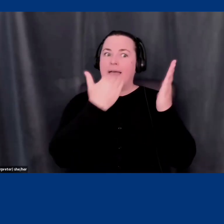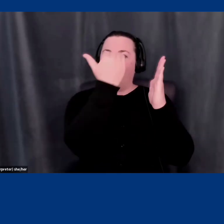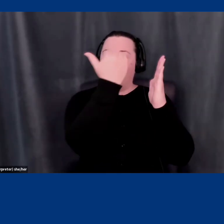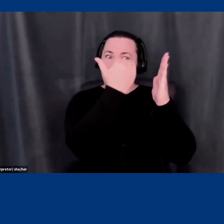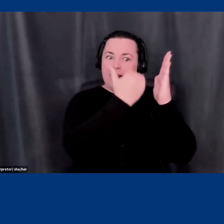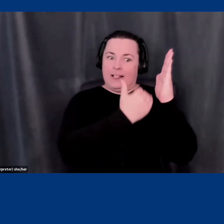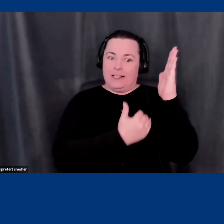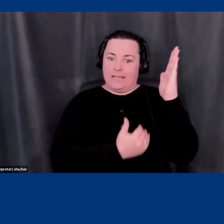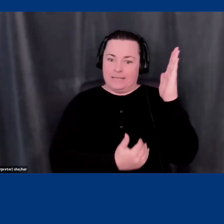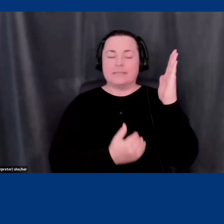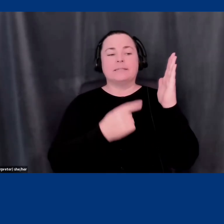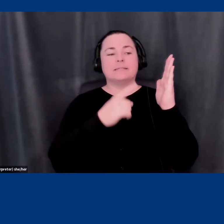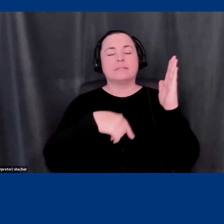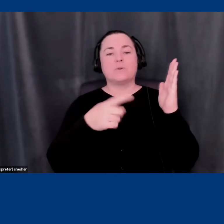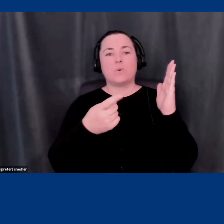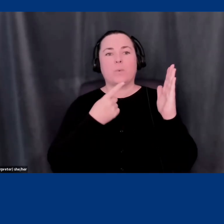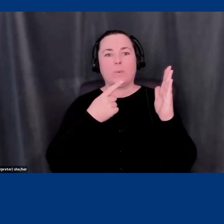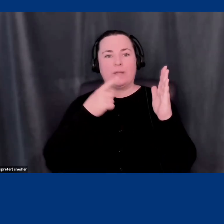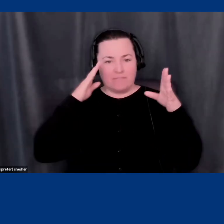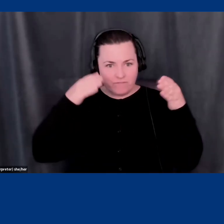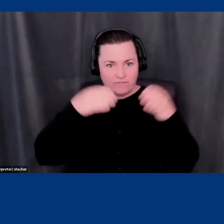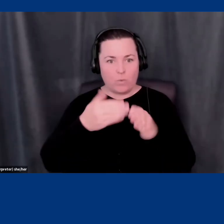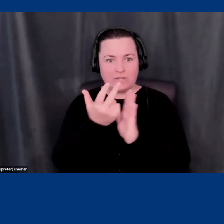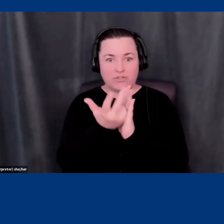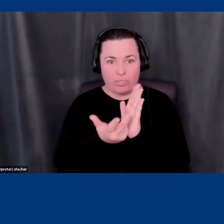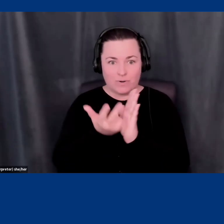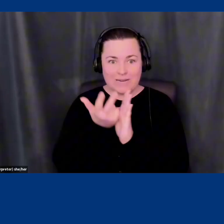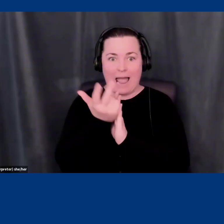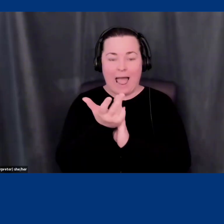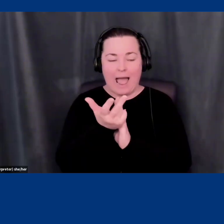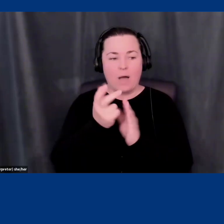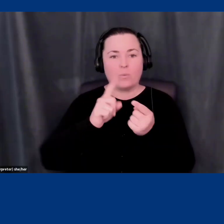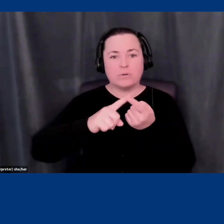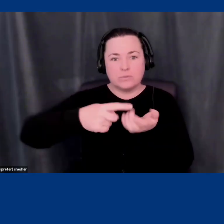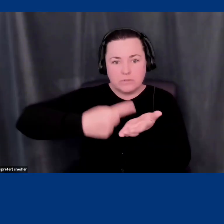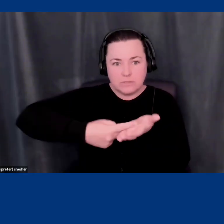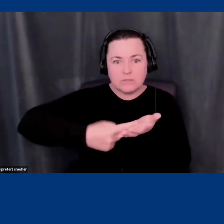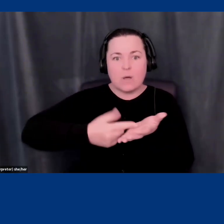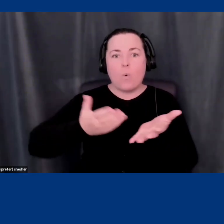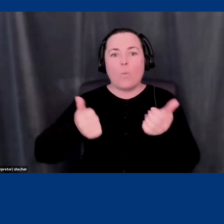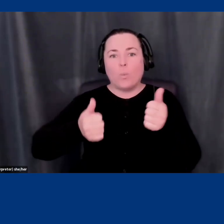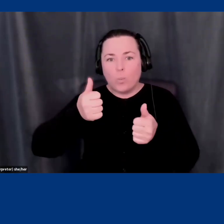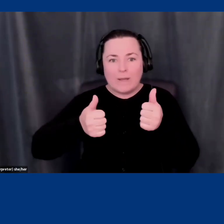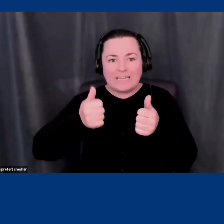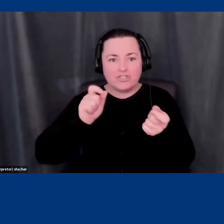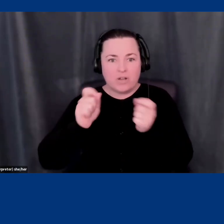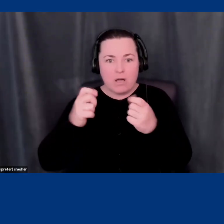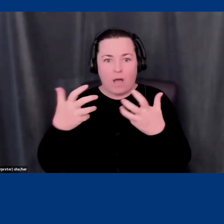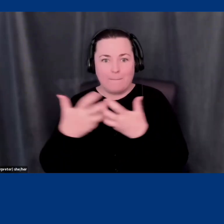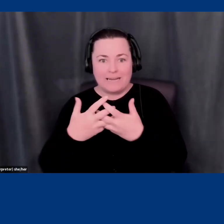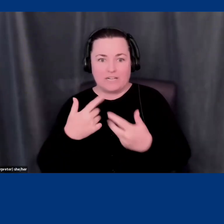about three hours going over what accommodations that I want. Because I didn't even know that